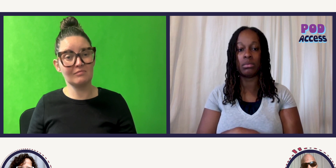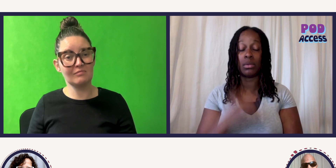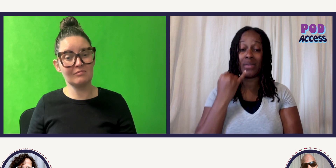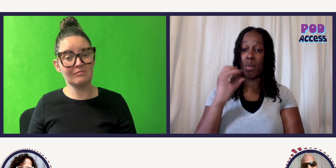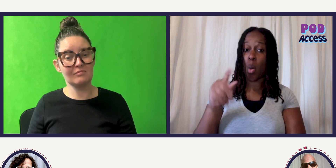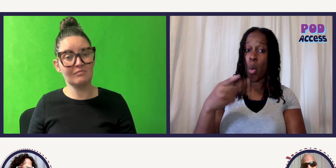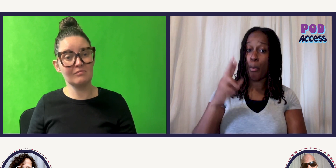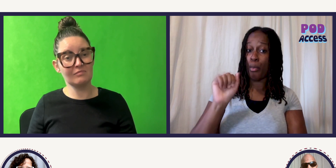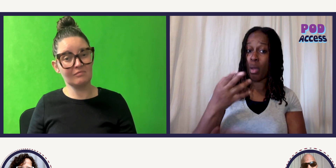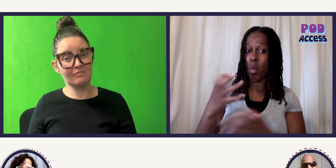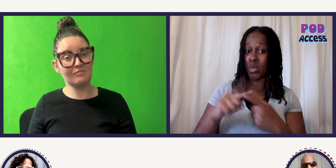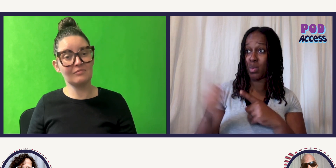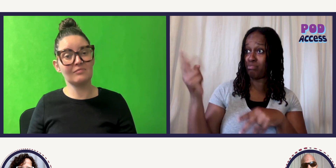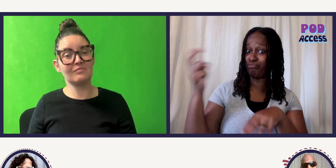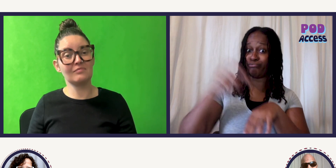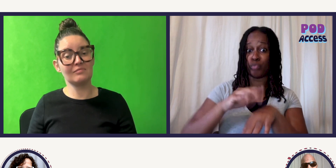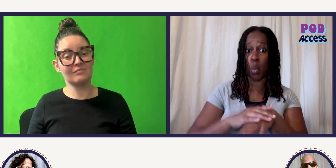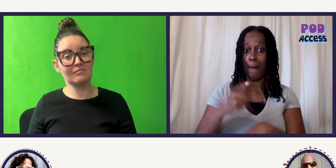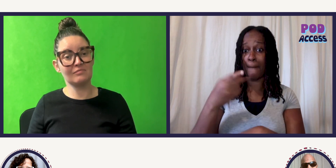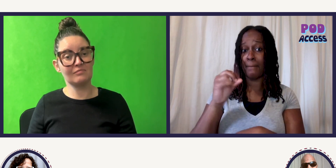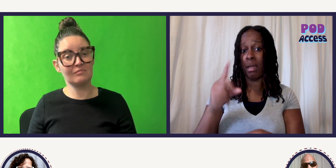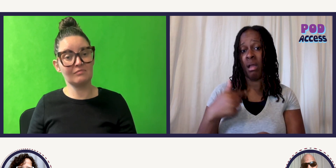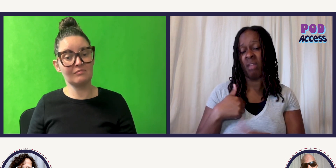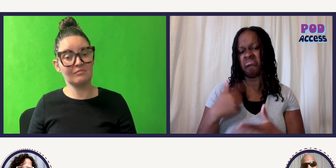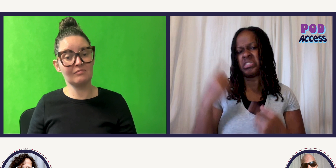If Oprah wants to come on the pod, I’ll consider making an exception.